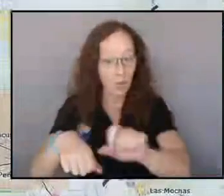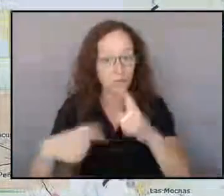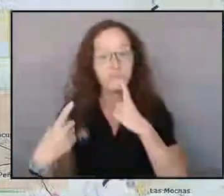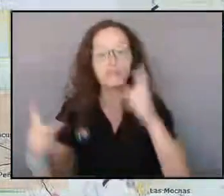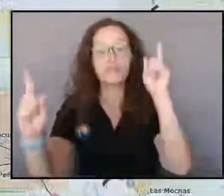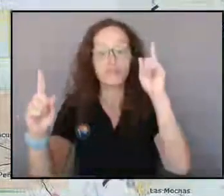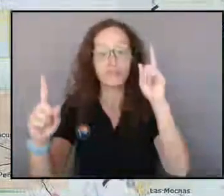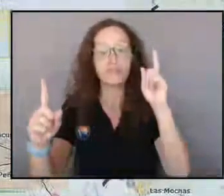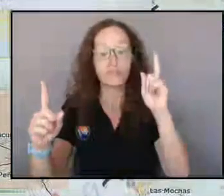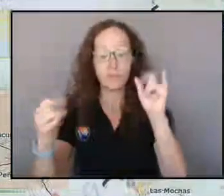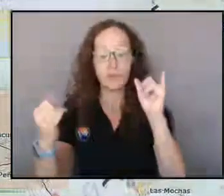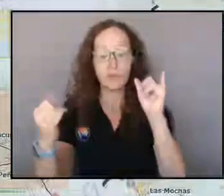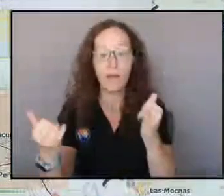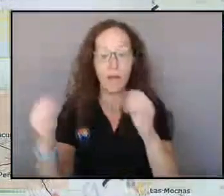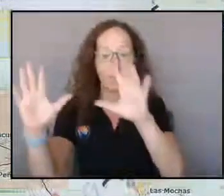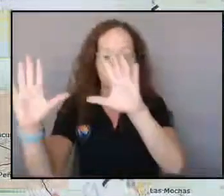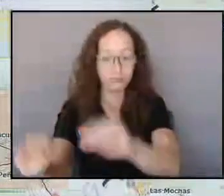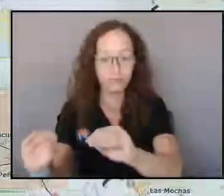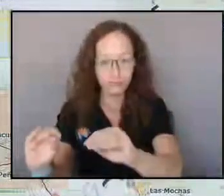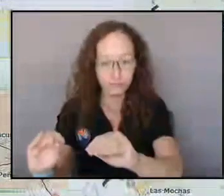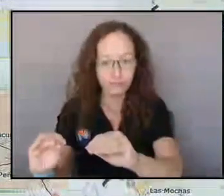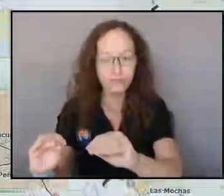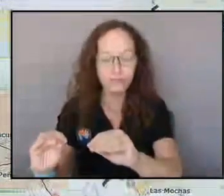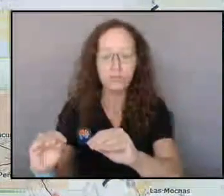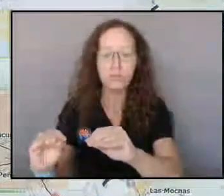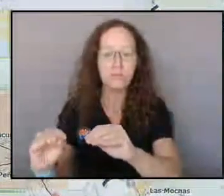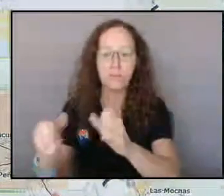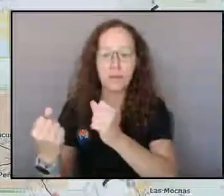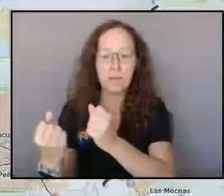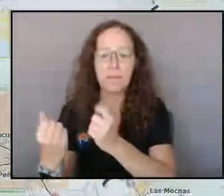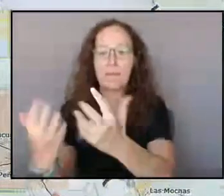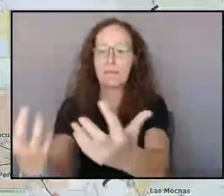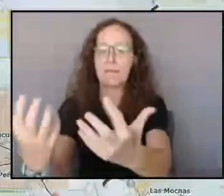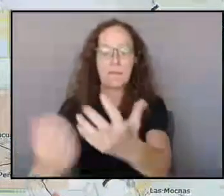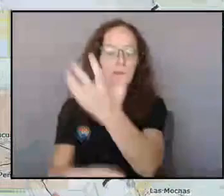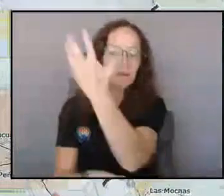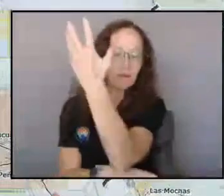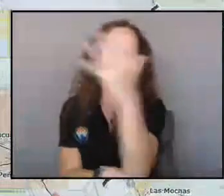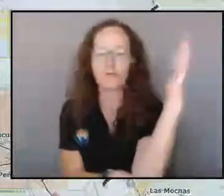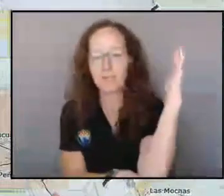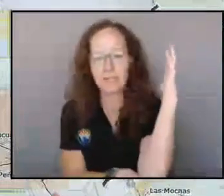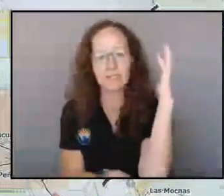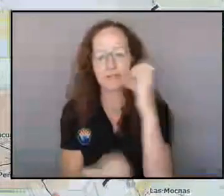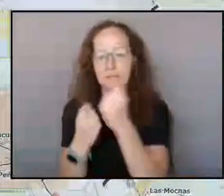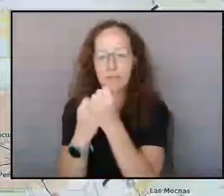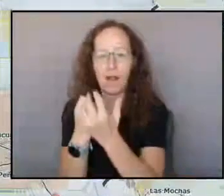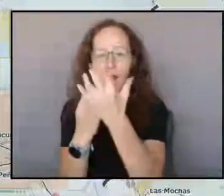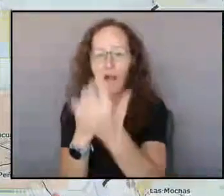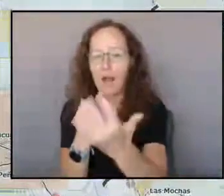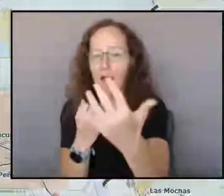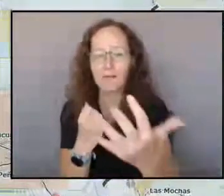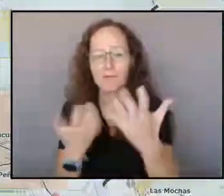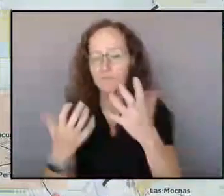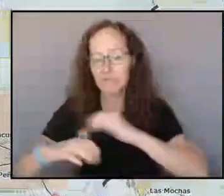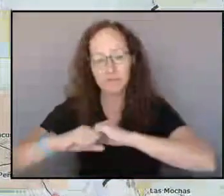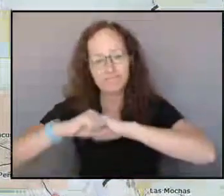AND THEY PREVENTED THE FIRES FROM GETTING ESTABLISHED IN THE TIMBER STRINGERS TO THE NORTH AND WHEN WE GET